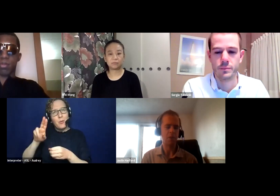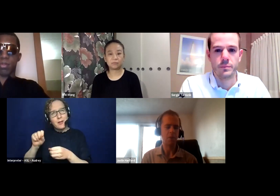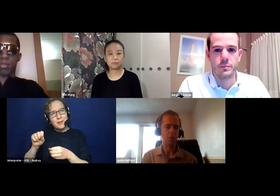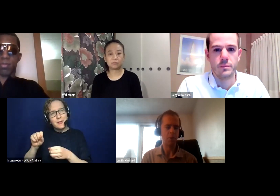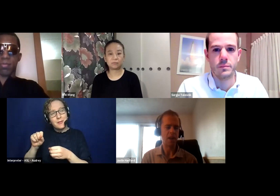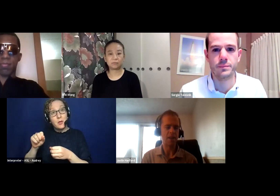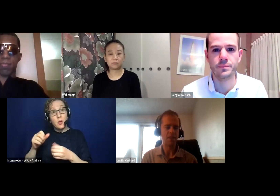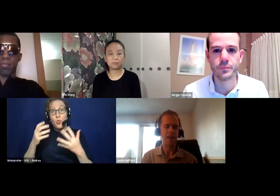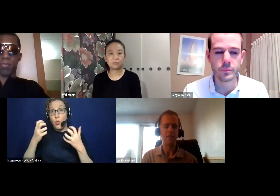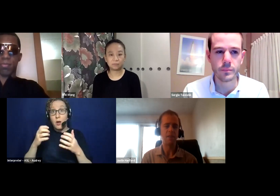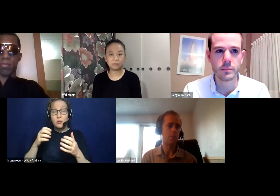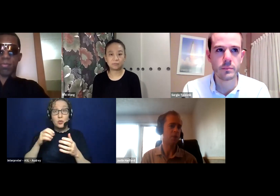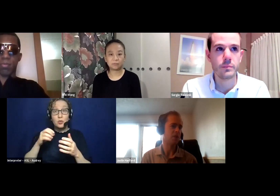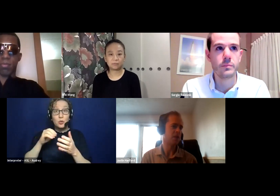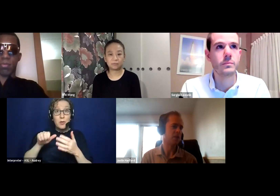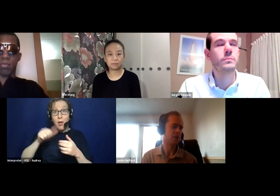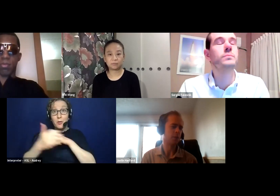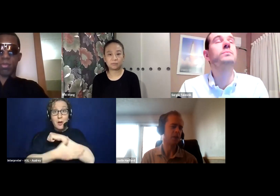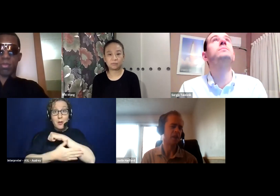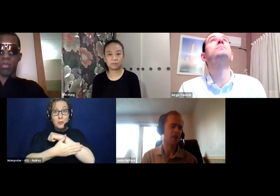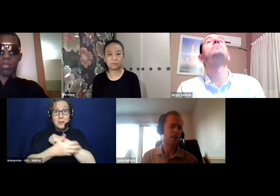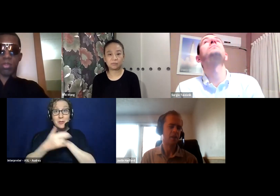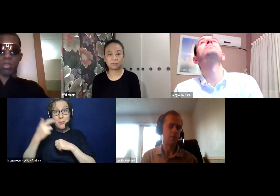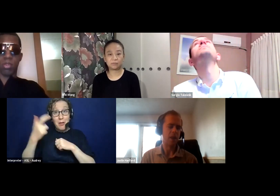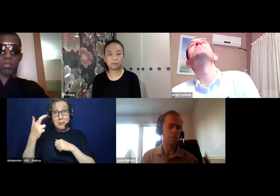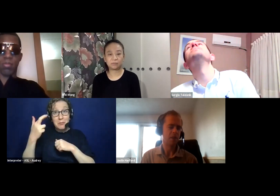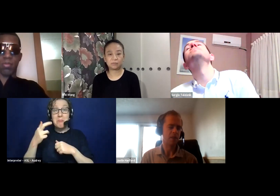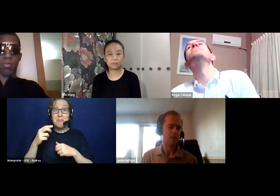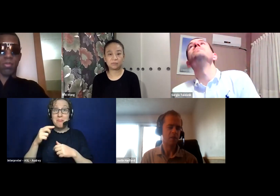countries will realize these opportunities are really for them